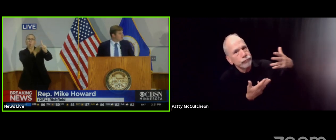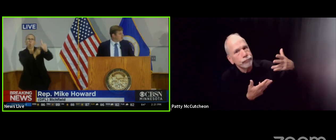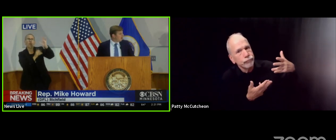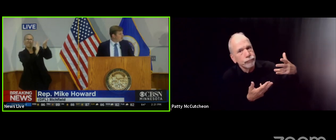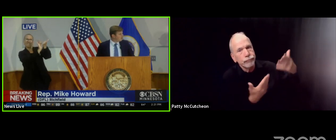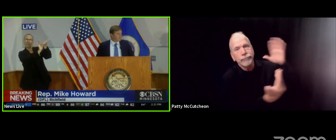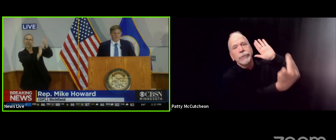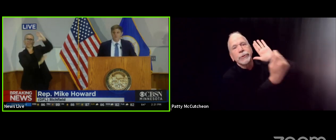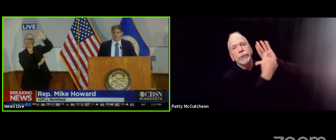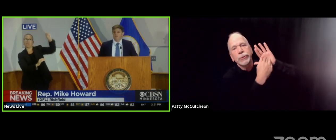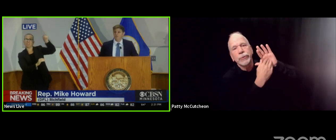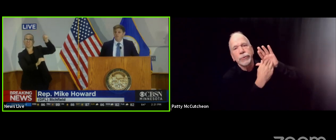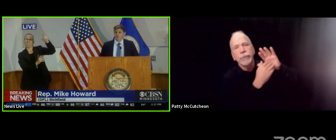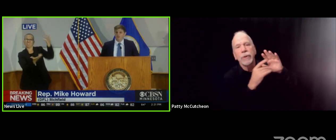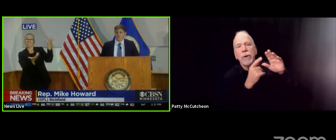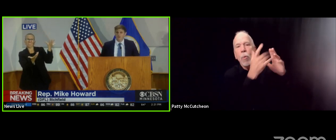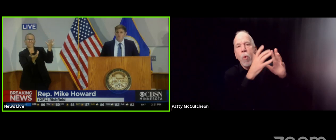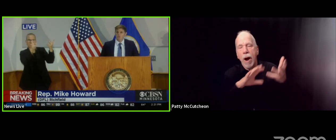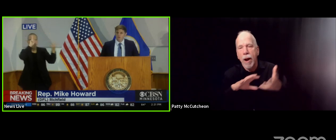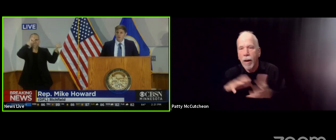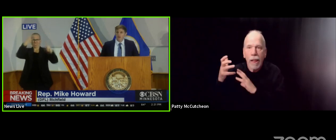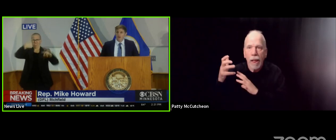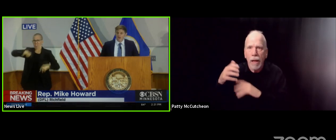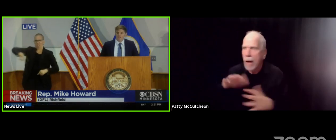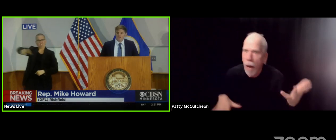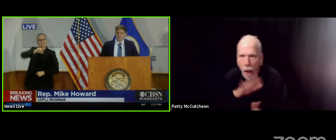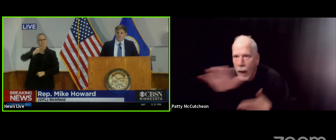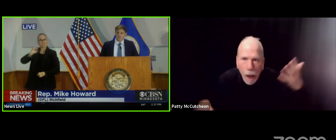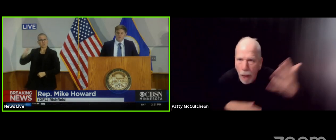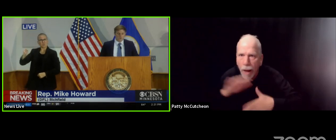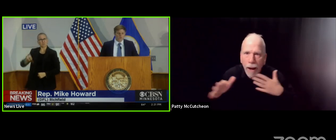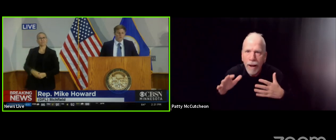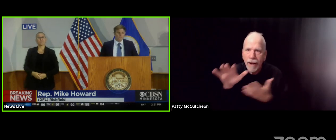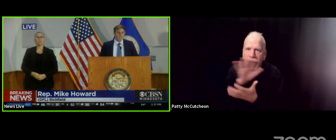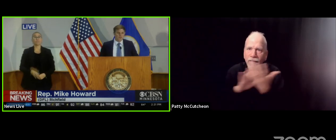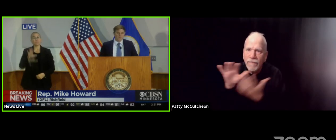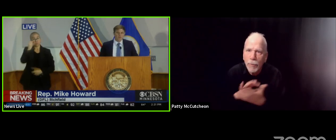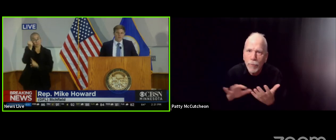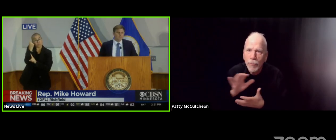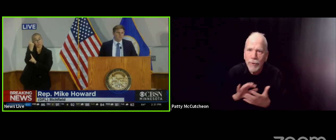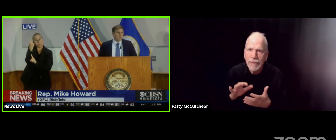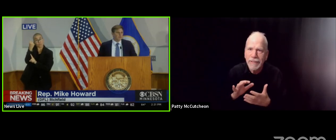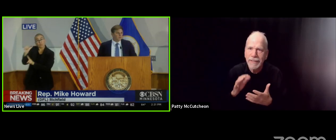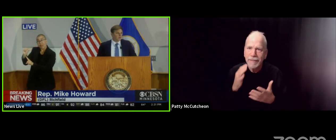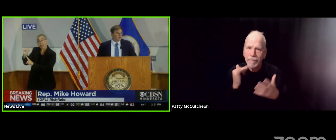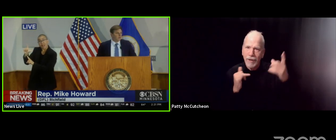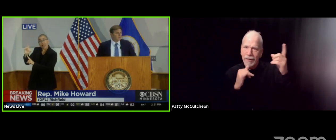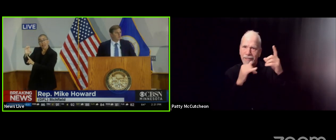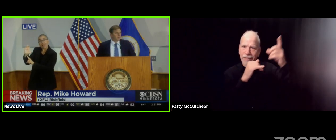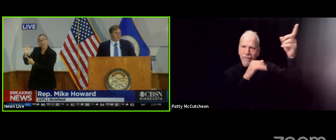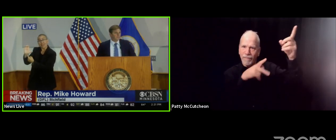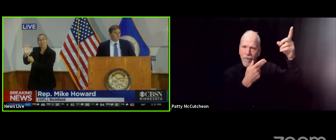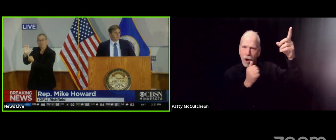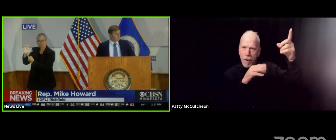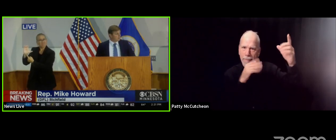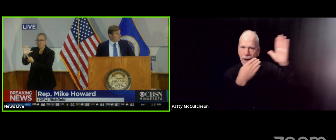LAW IS THE LAW OF THE LAND IN MINNESOTA. YOU CAN ACCESS, YOU CAN GO TO THE WEBSITE, MNINSULIN.ORG, UTILIZE THIS PROGRAM